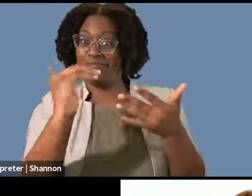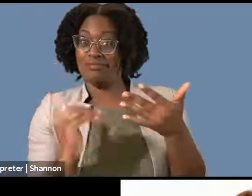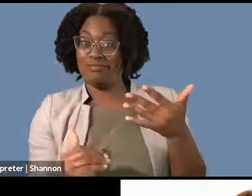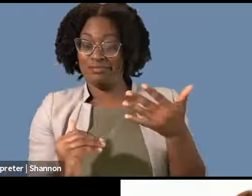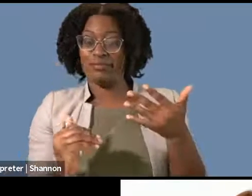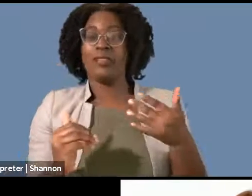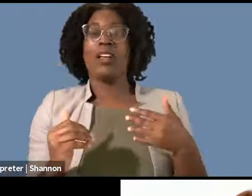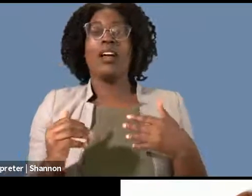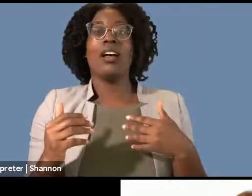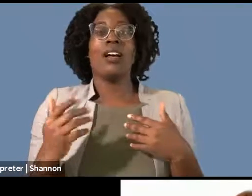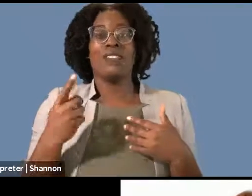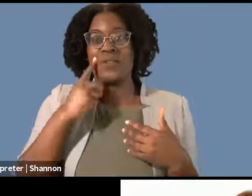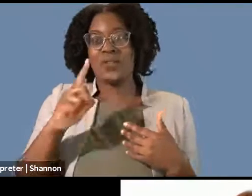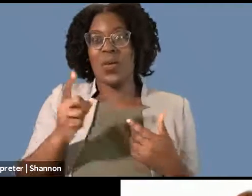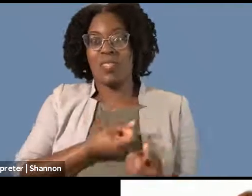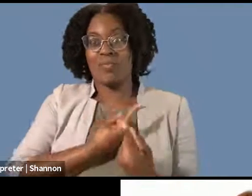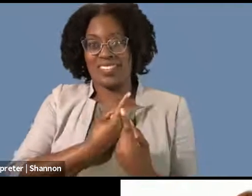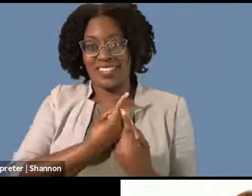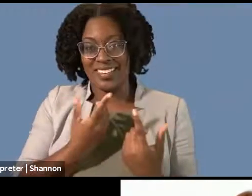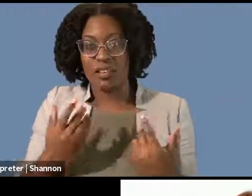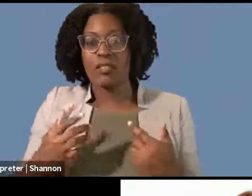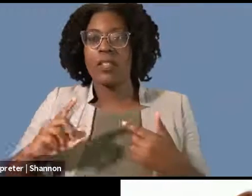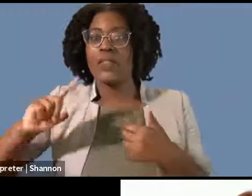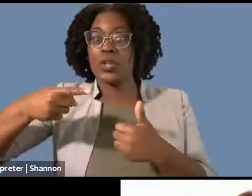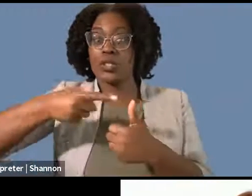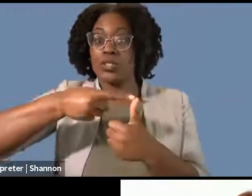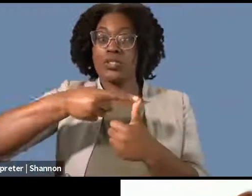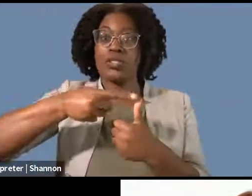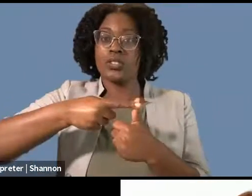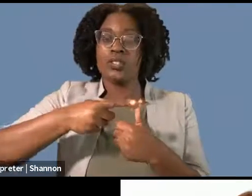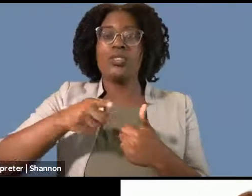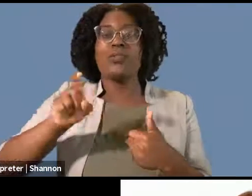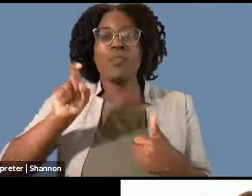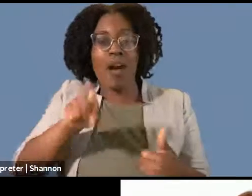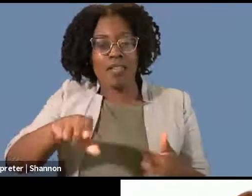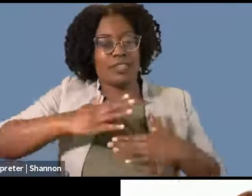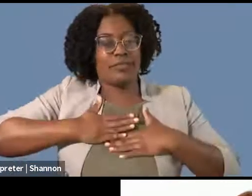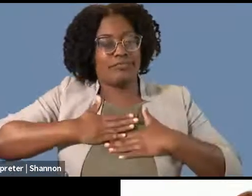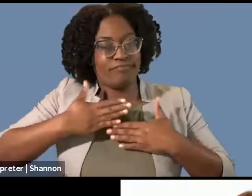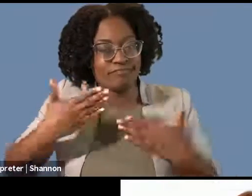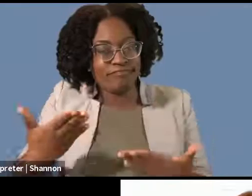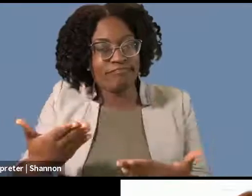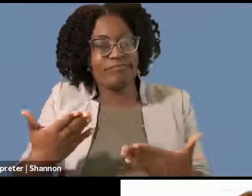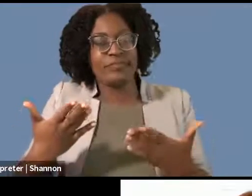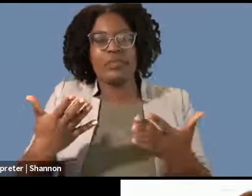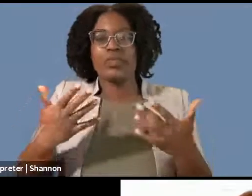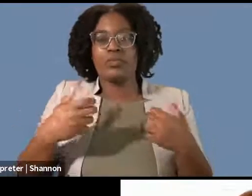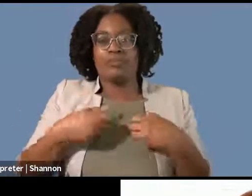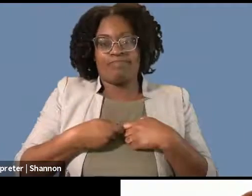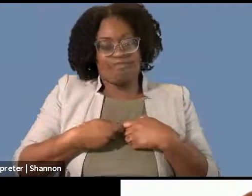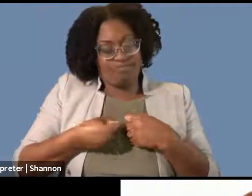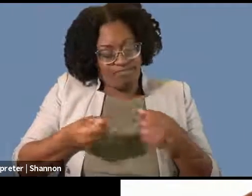be vulnerable and so for me that was all about diving in and understanding who I am based on